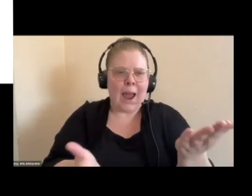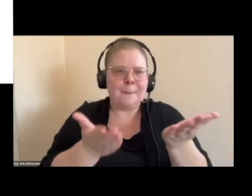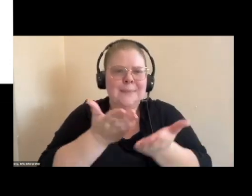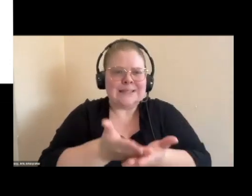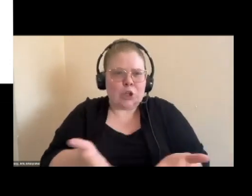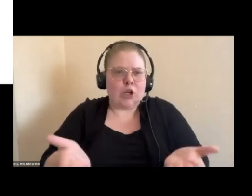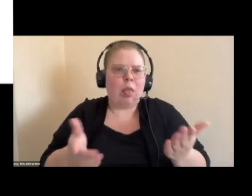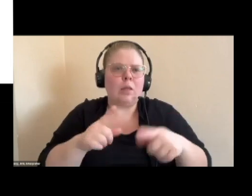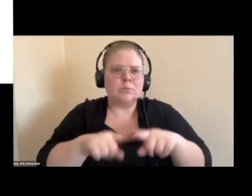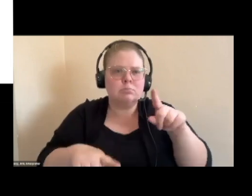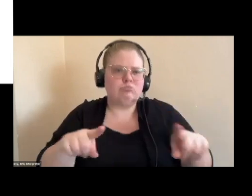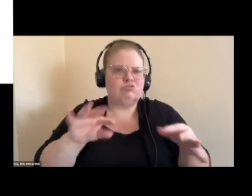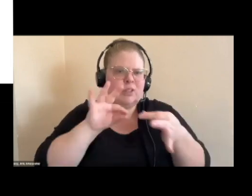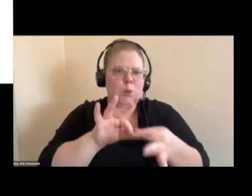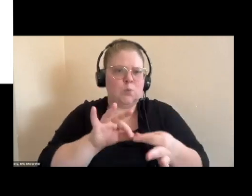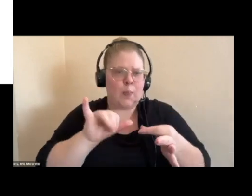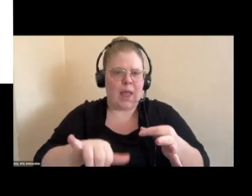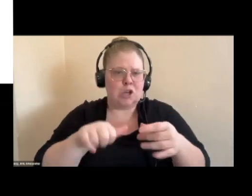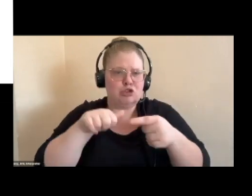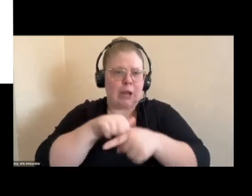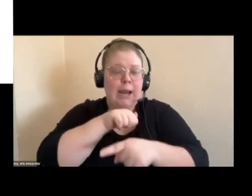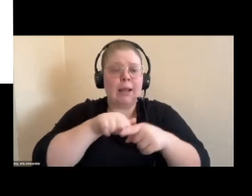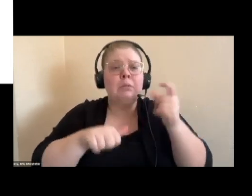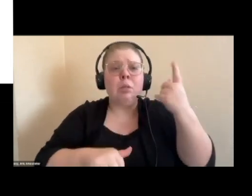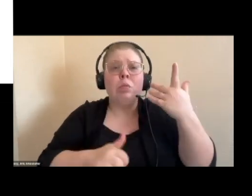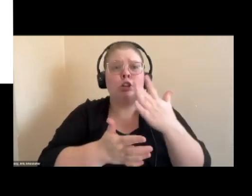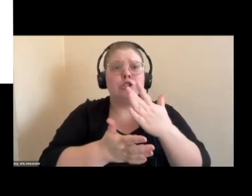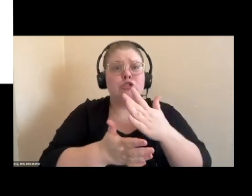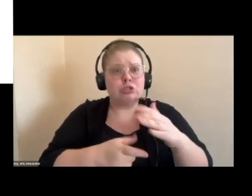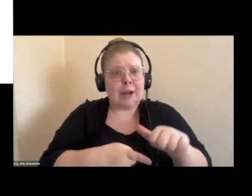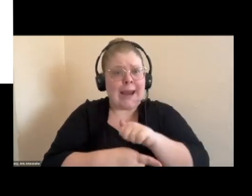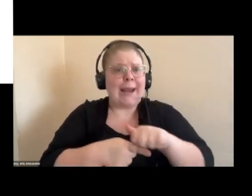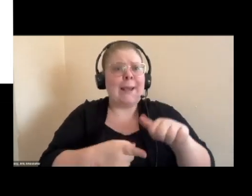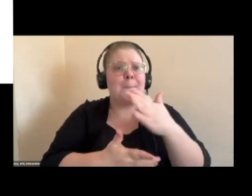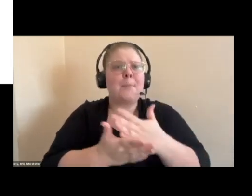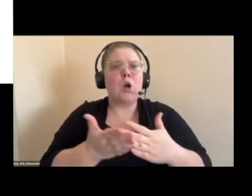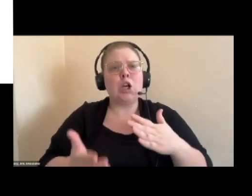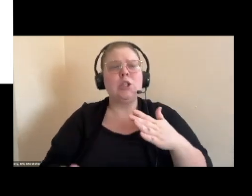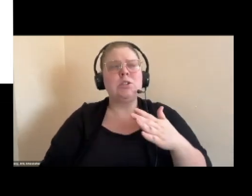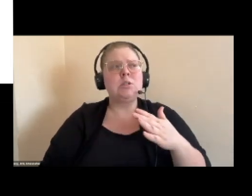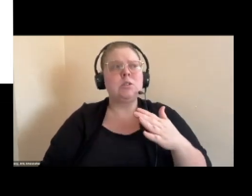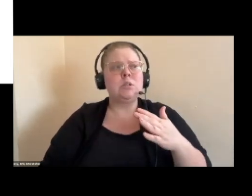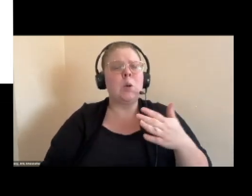But yeah, the training piece took a lot longer